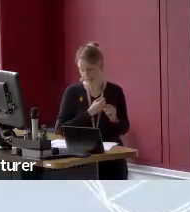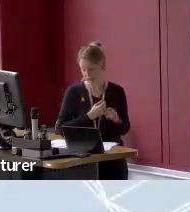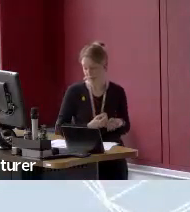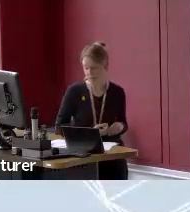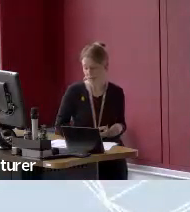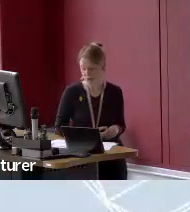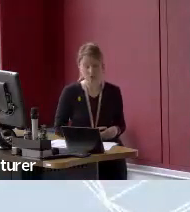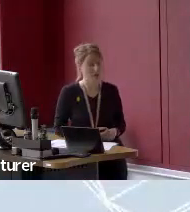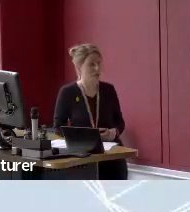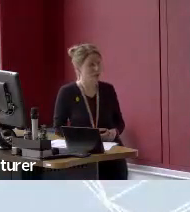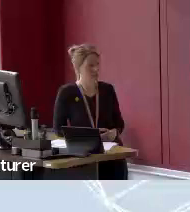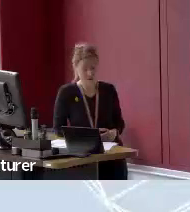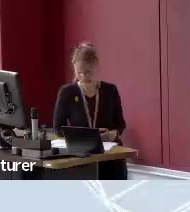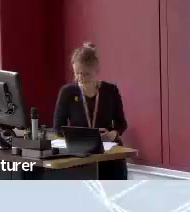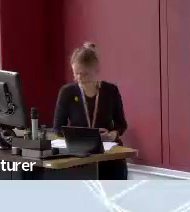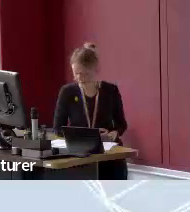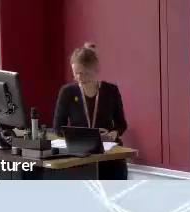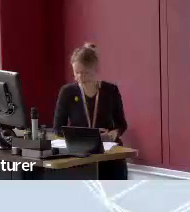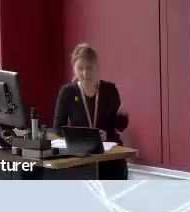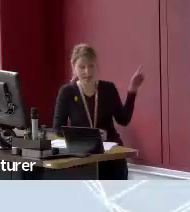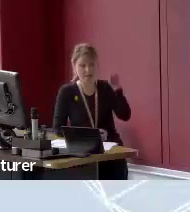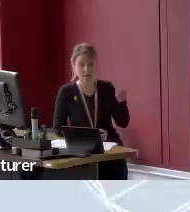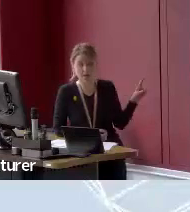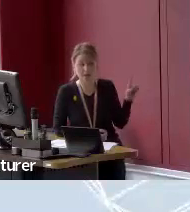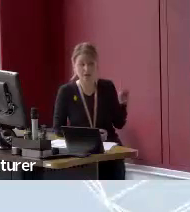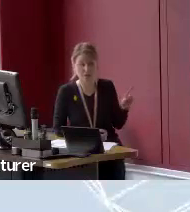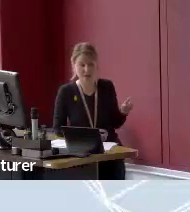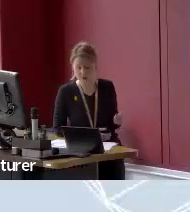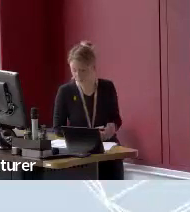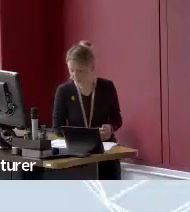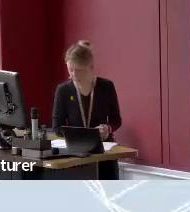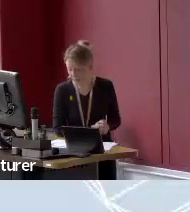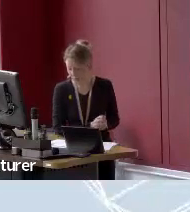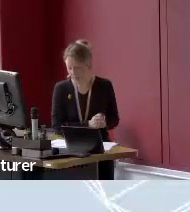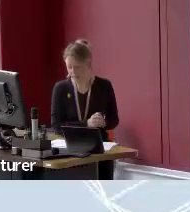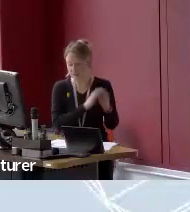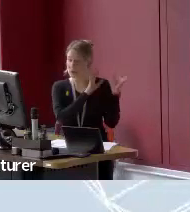episodes and 2 A4 infographics and again if you’re passing through the byres community hub these are